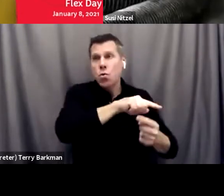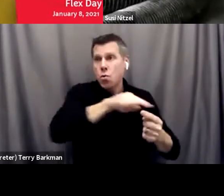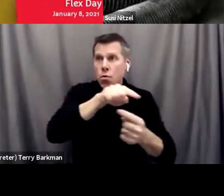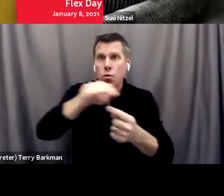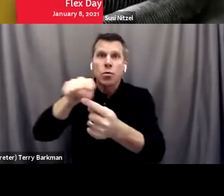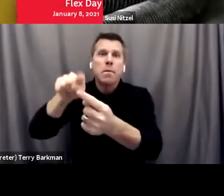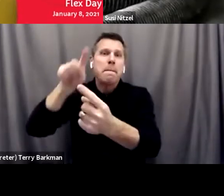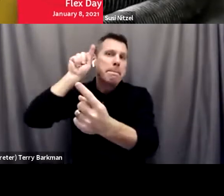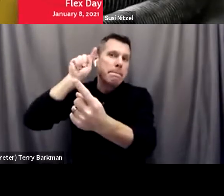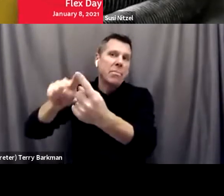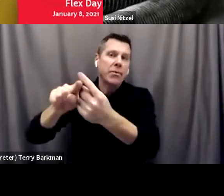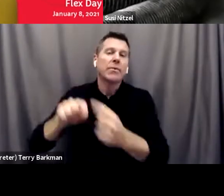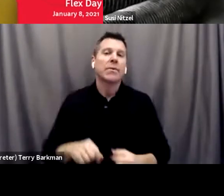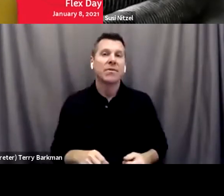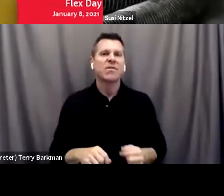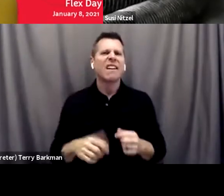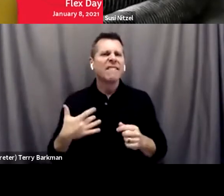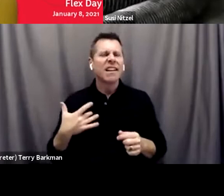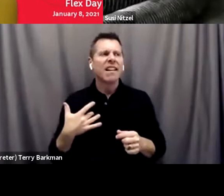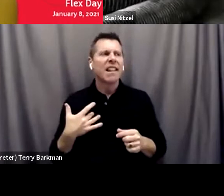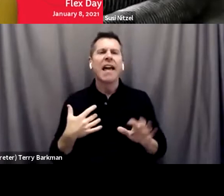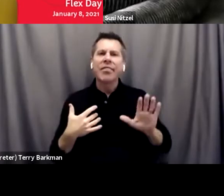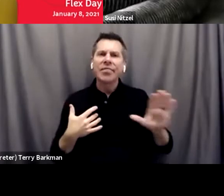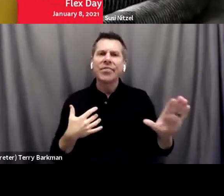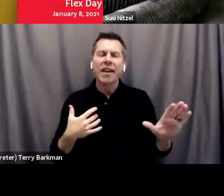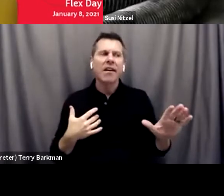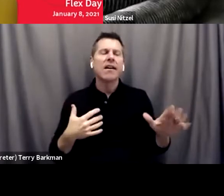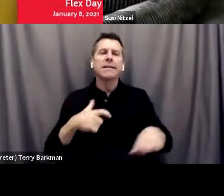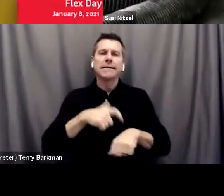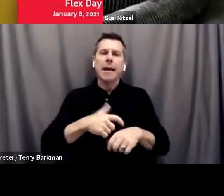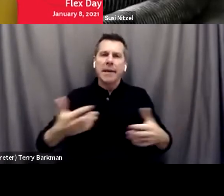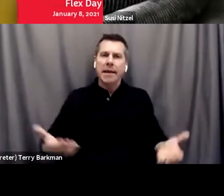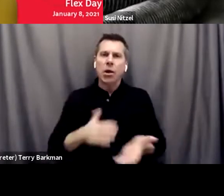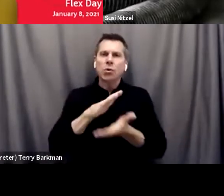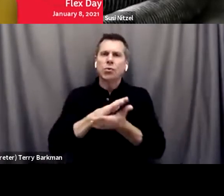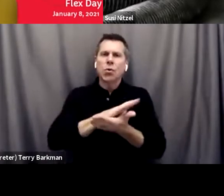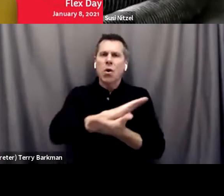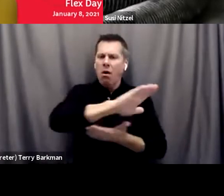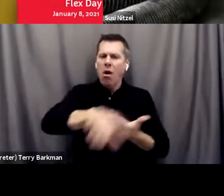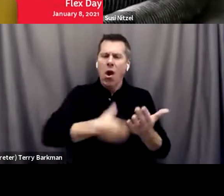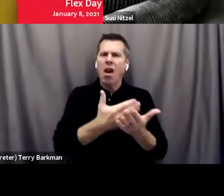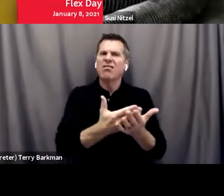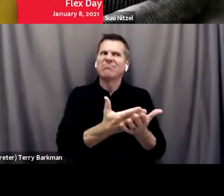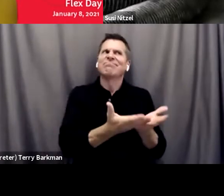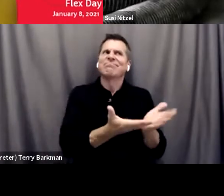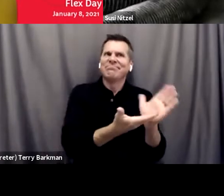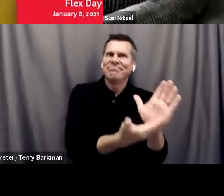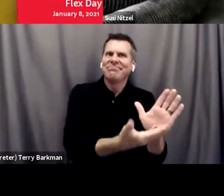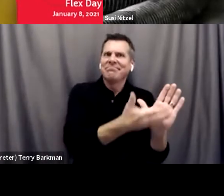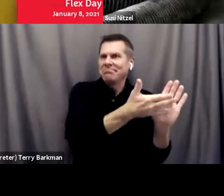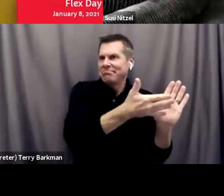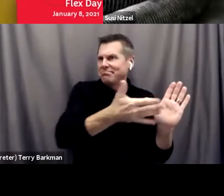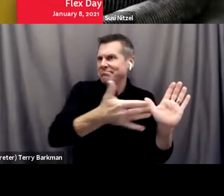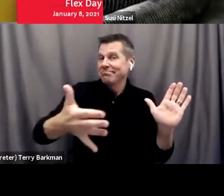student experience and the end the whole student experience. So Susan, do you want to speak to what you know, and don't know about